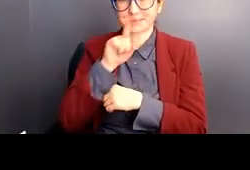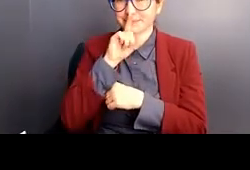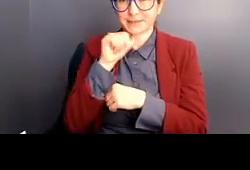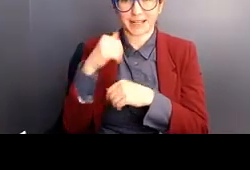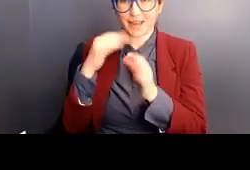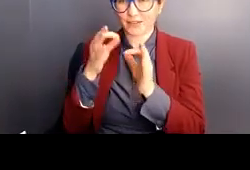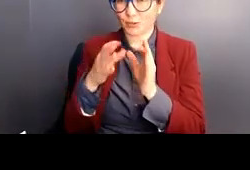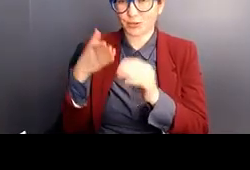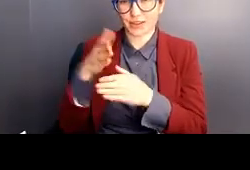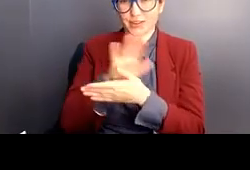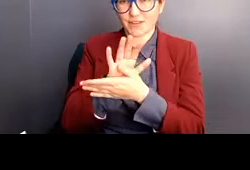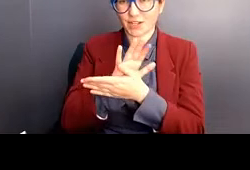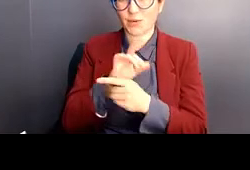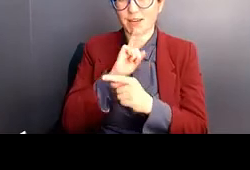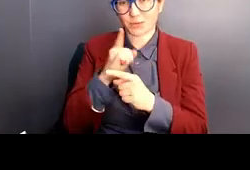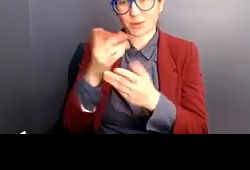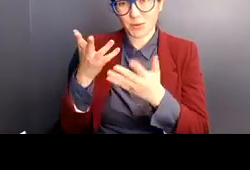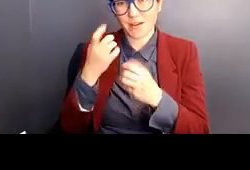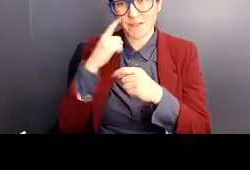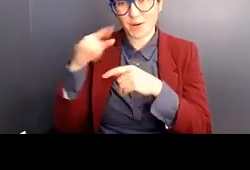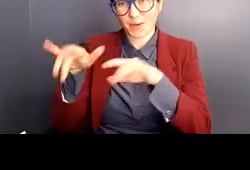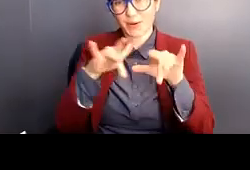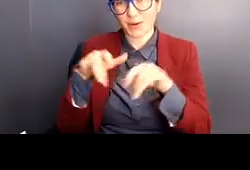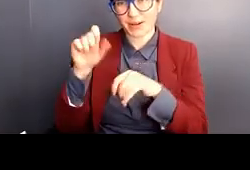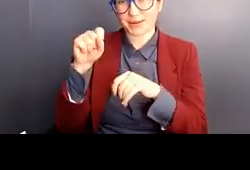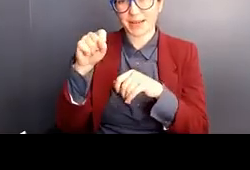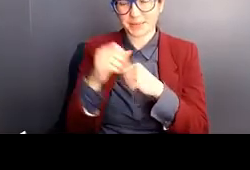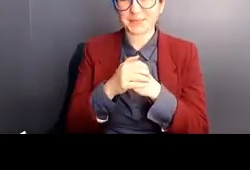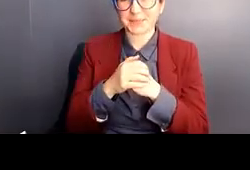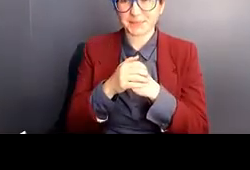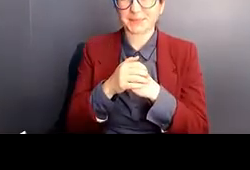video, and we actually wanted to for the recording. So what I learned